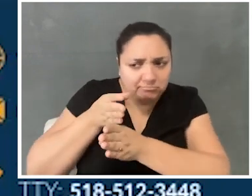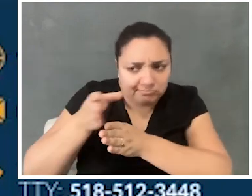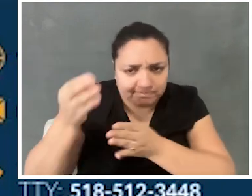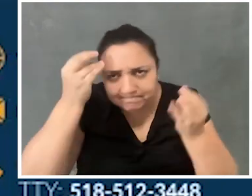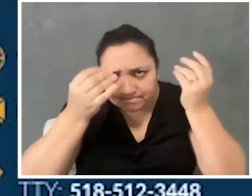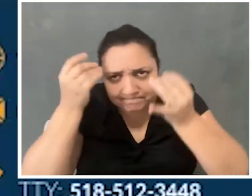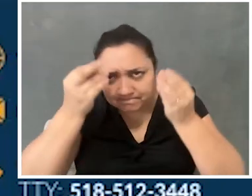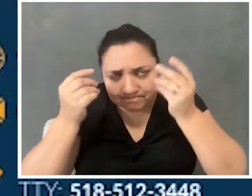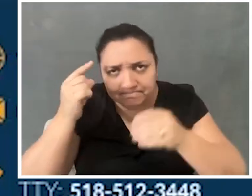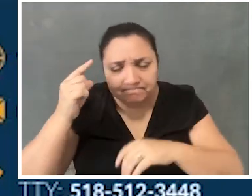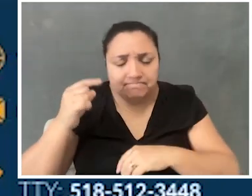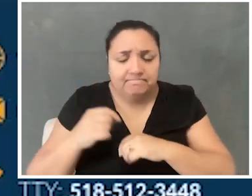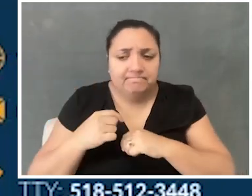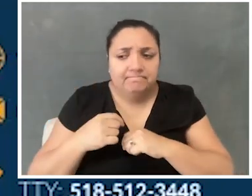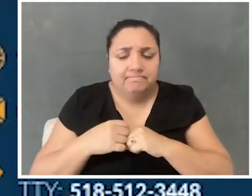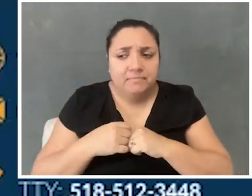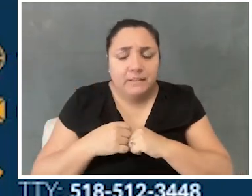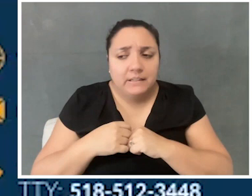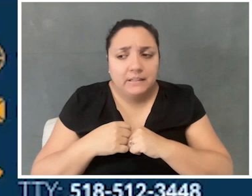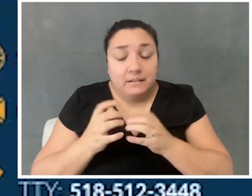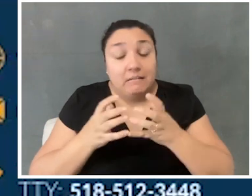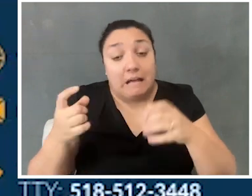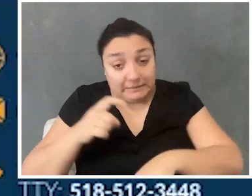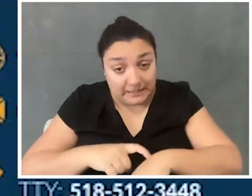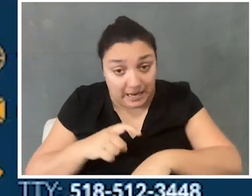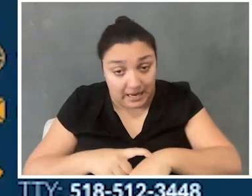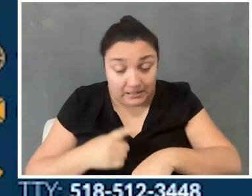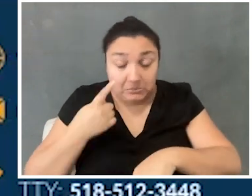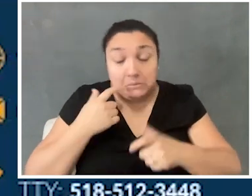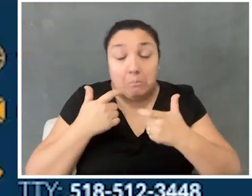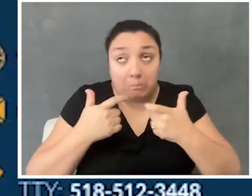because it is a considerable issue that we want to address.